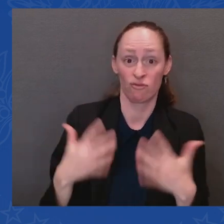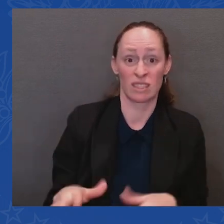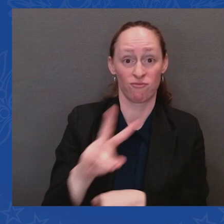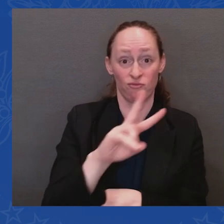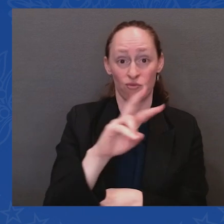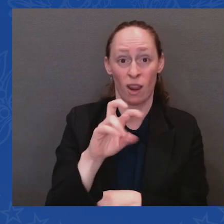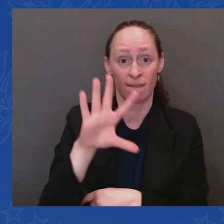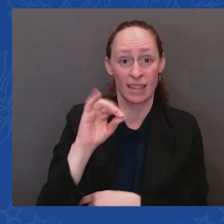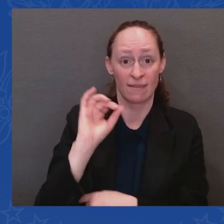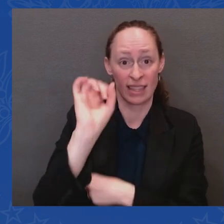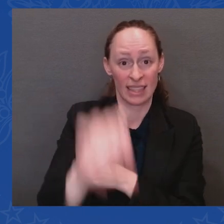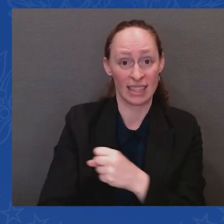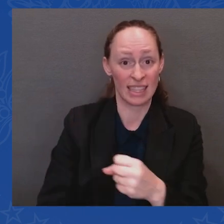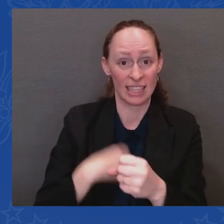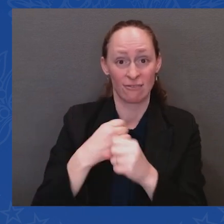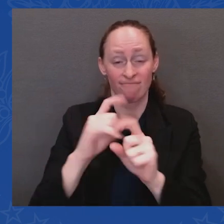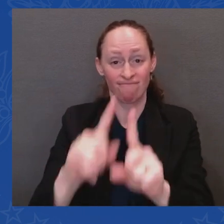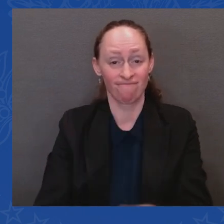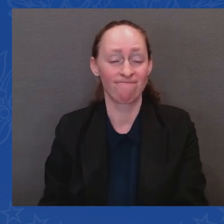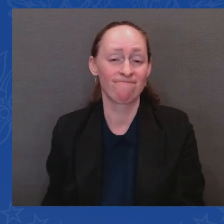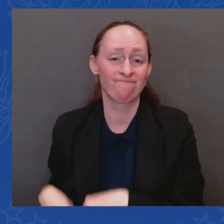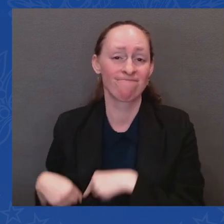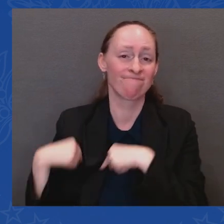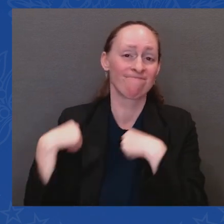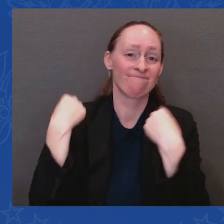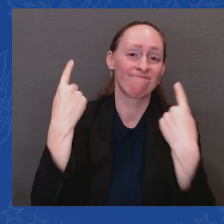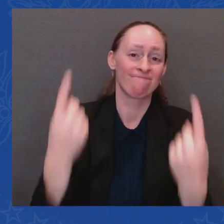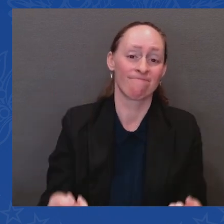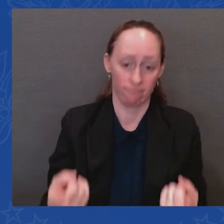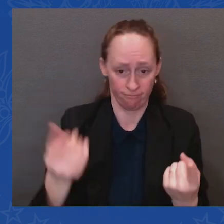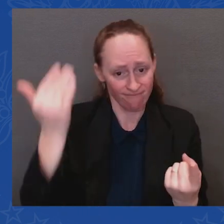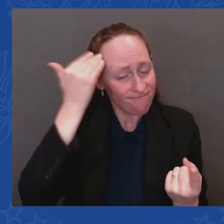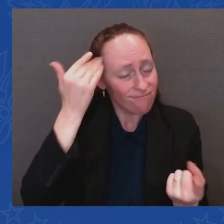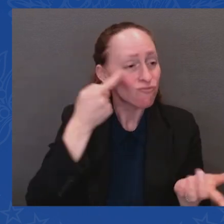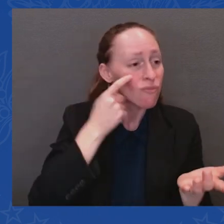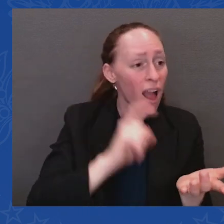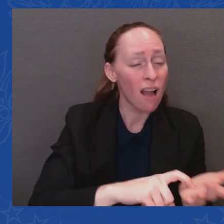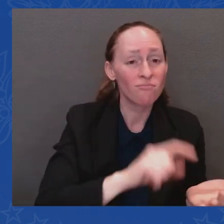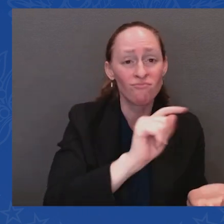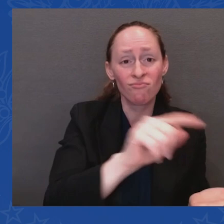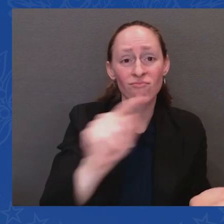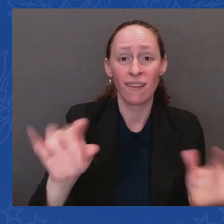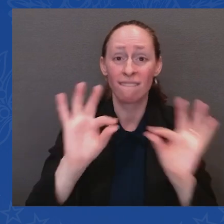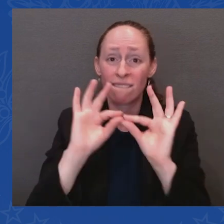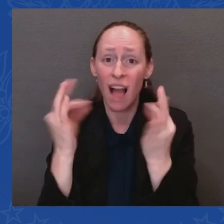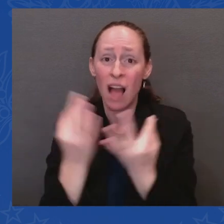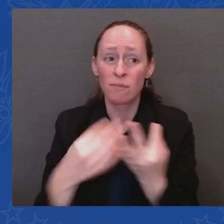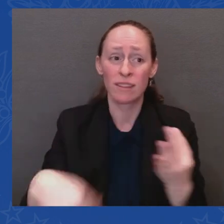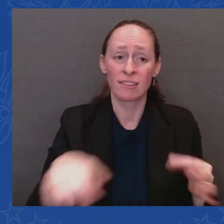sitting in front of me and behind me and those who served have kept our country free